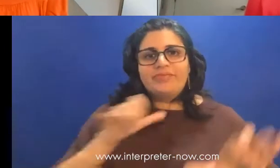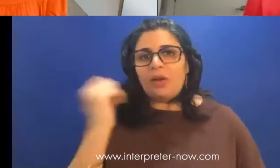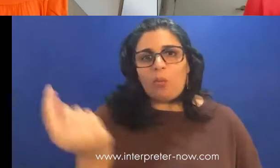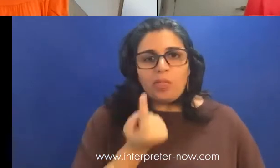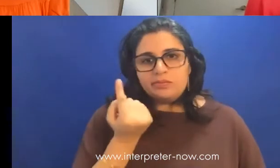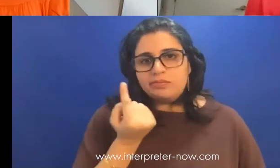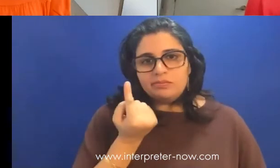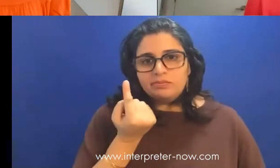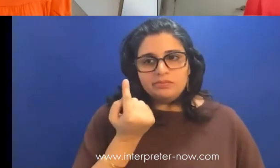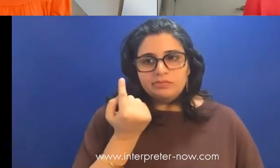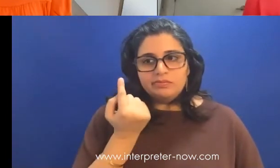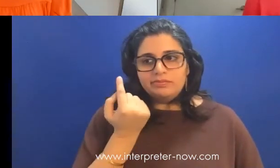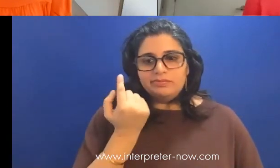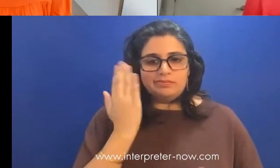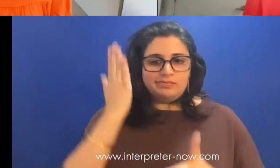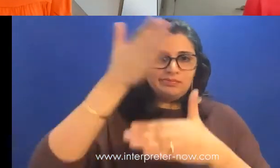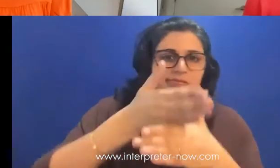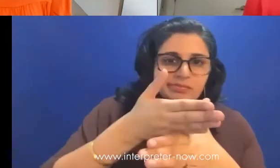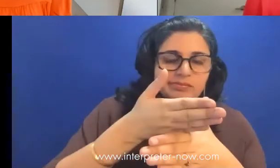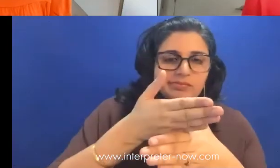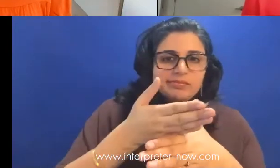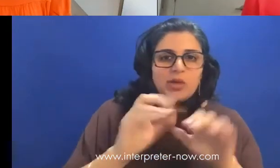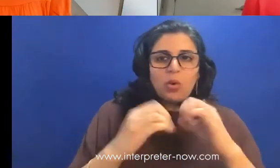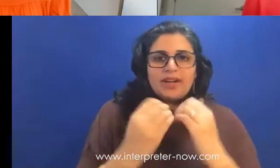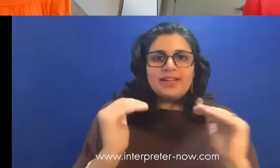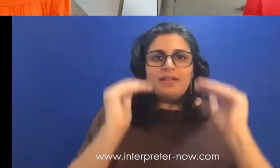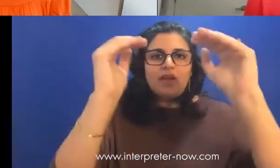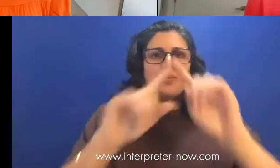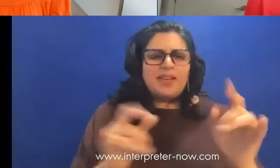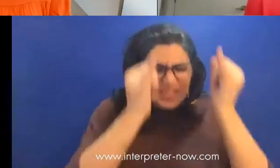interventions at an organizational level, but even individuals.